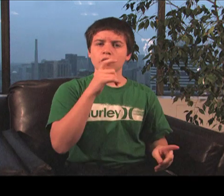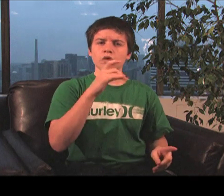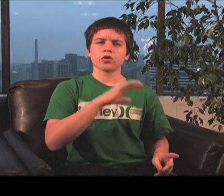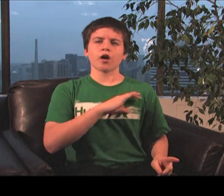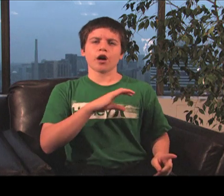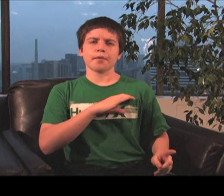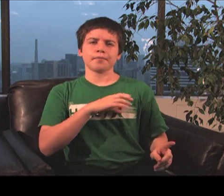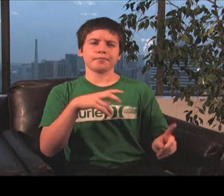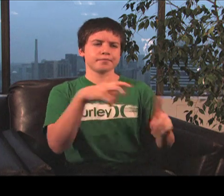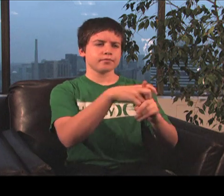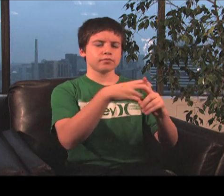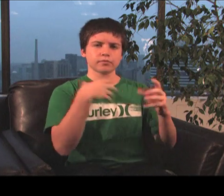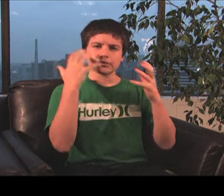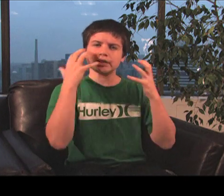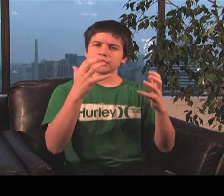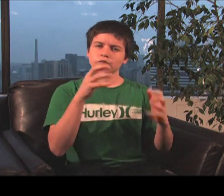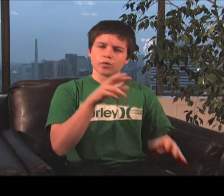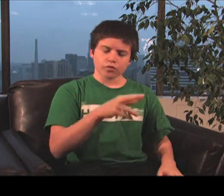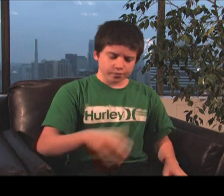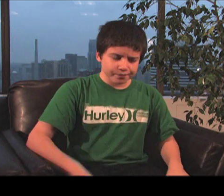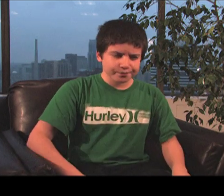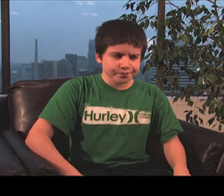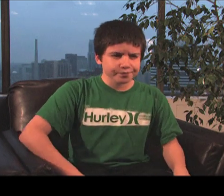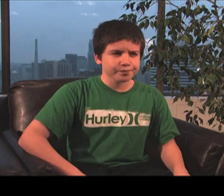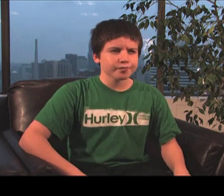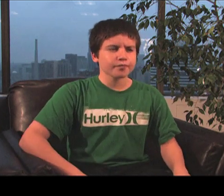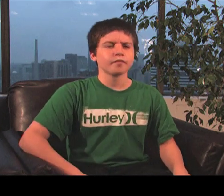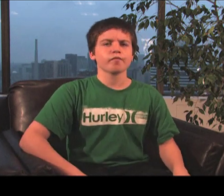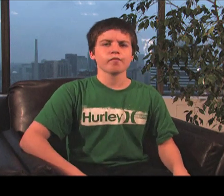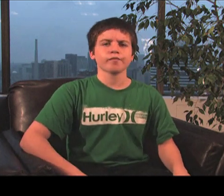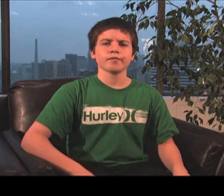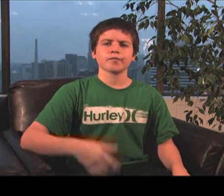I really like it when the bad guy gets caught by the police.